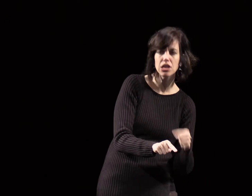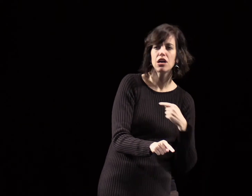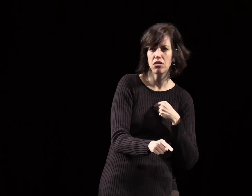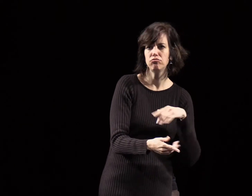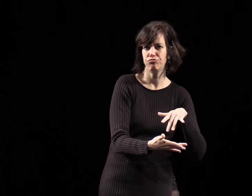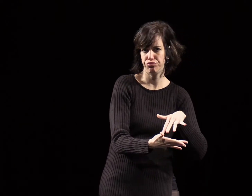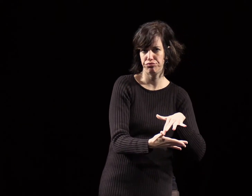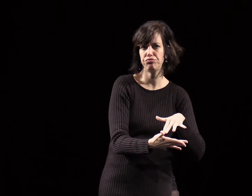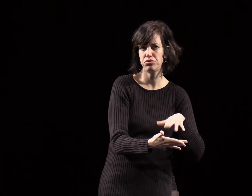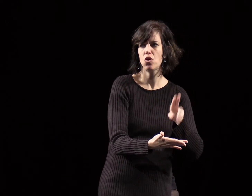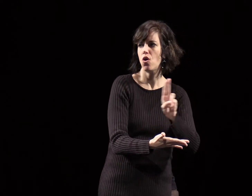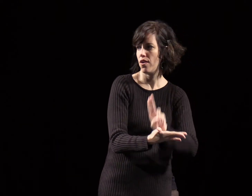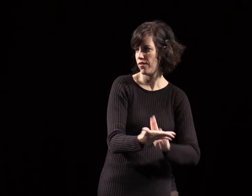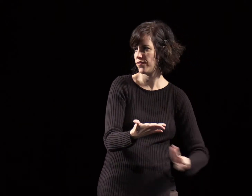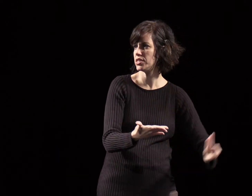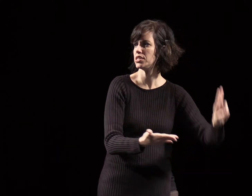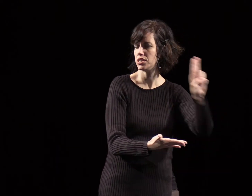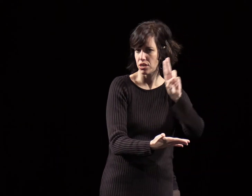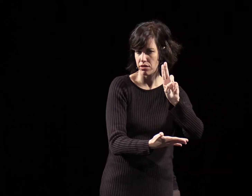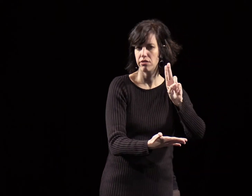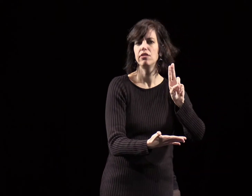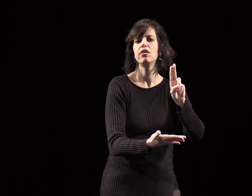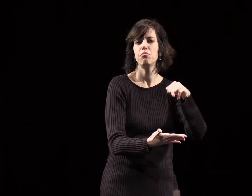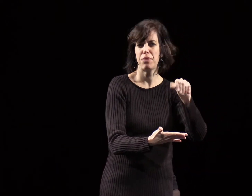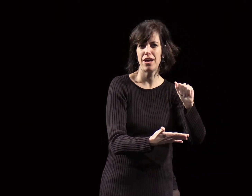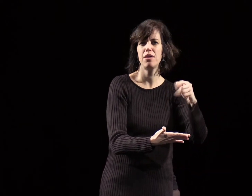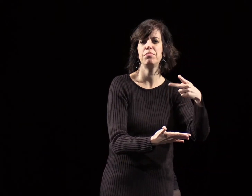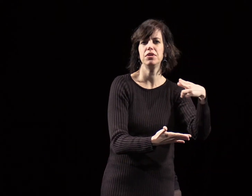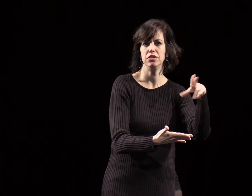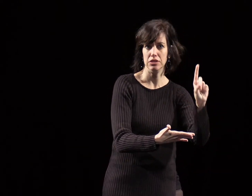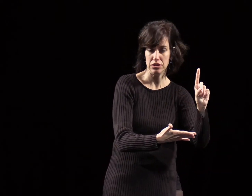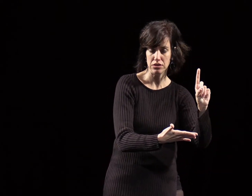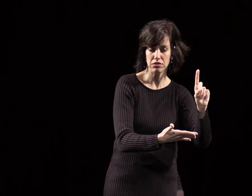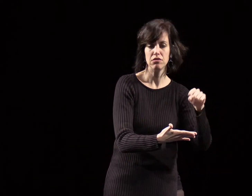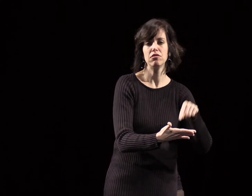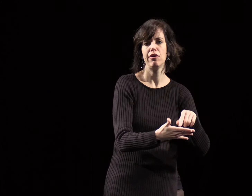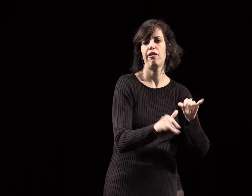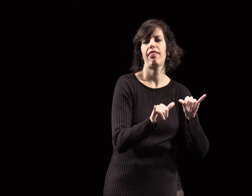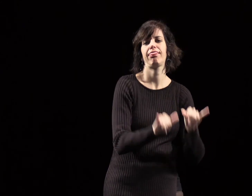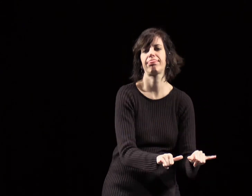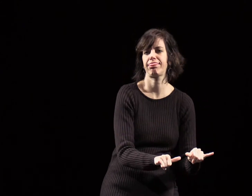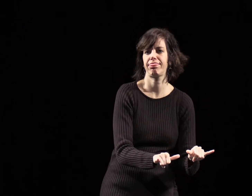and that's where I went to college. I got both my bachelor's and my PhD there,